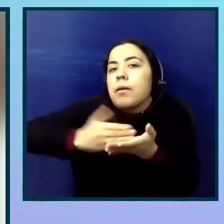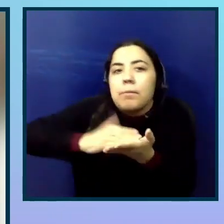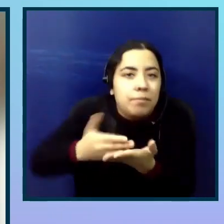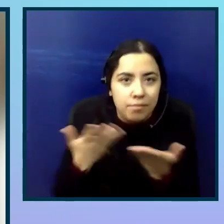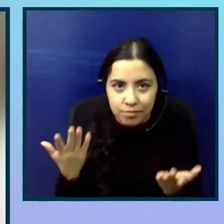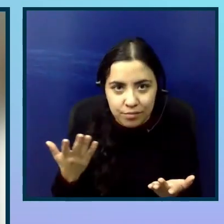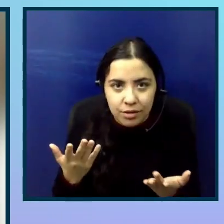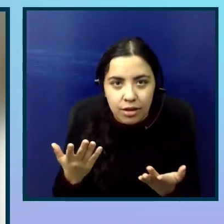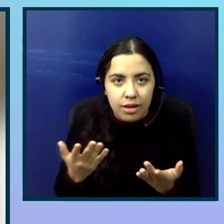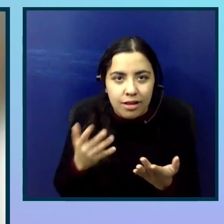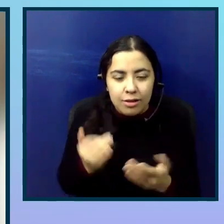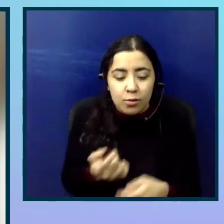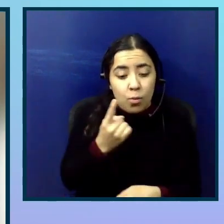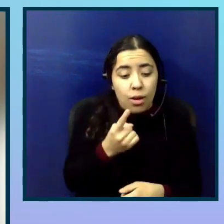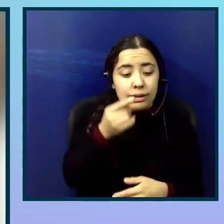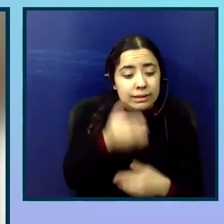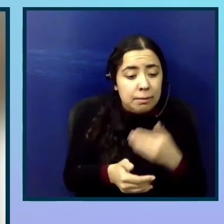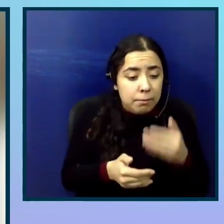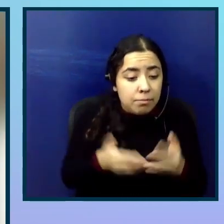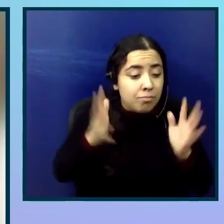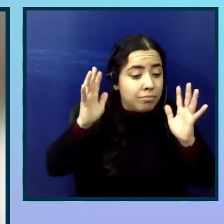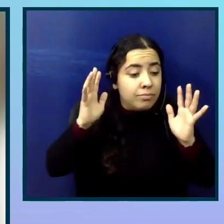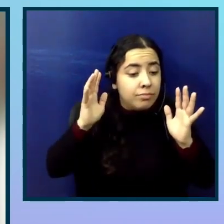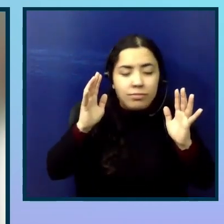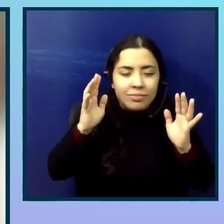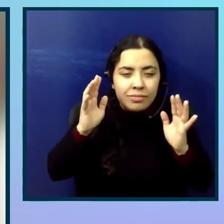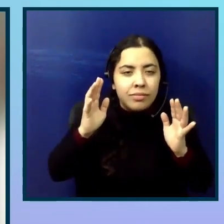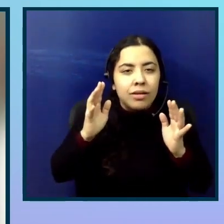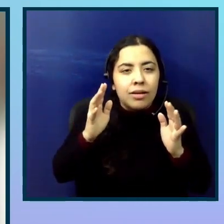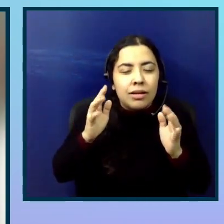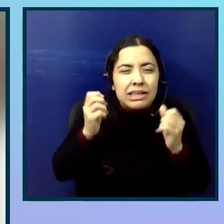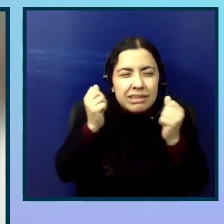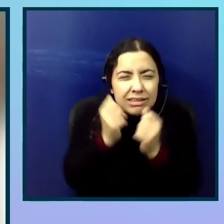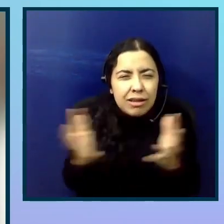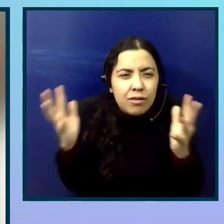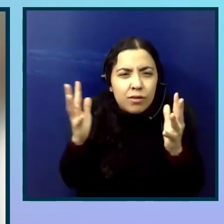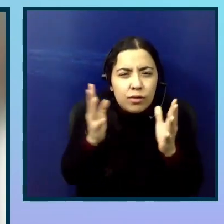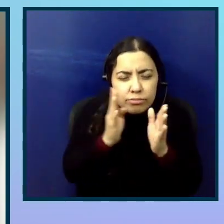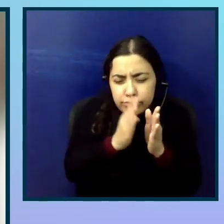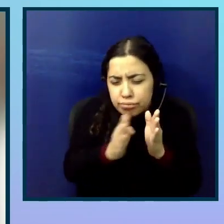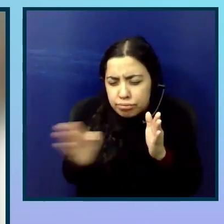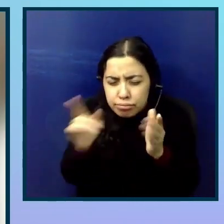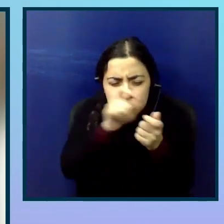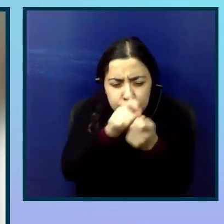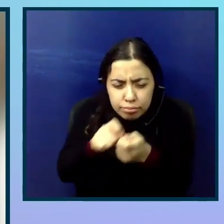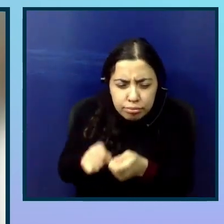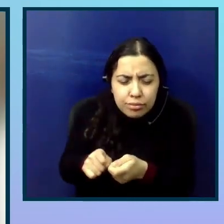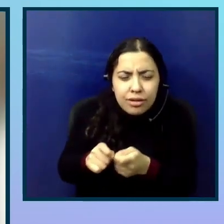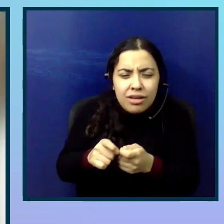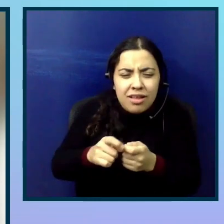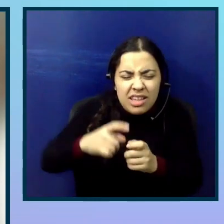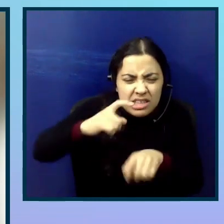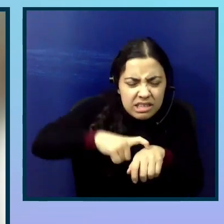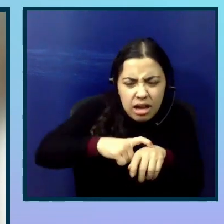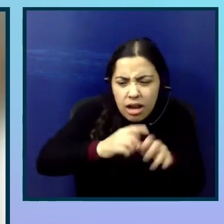It's all of that thing around timing and temperatures and technique and presentation, and that makes it.